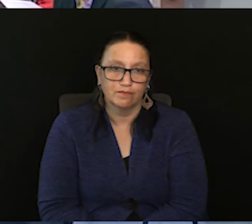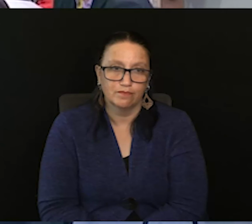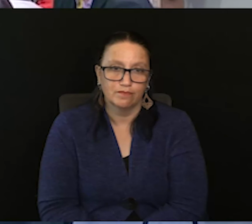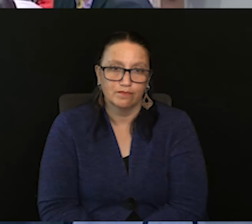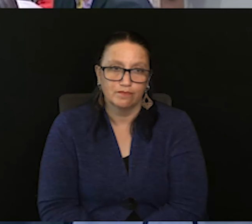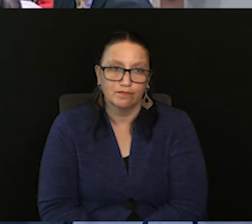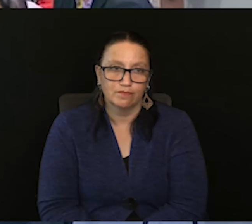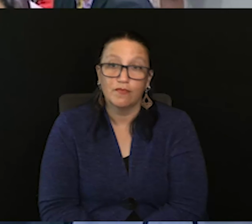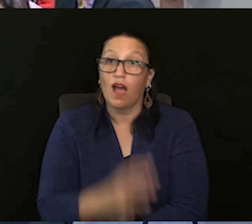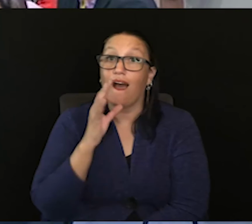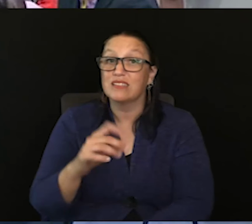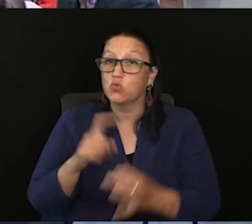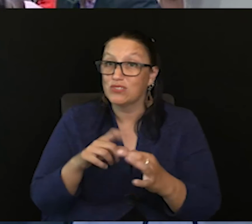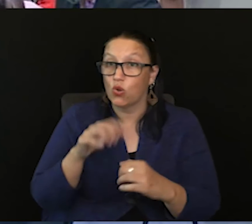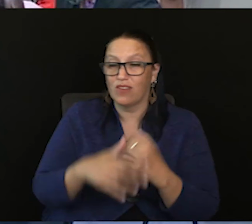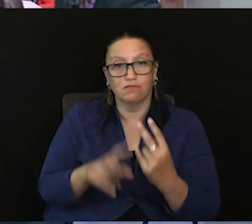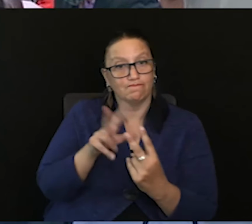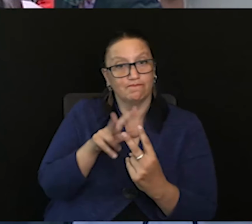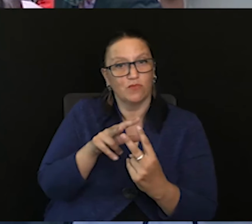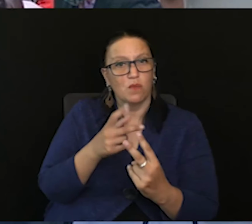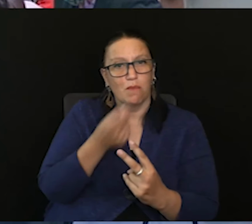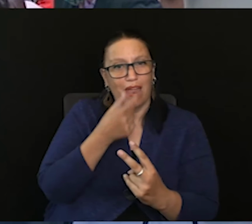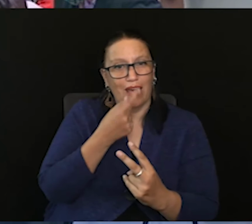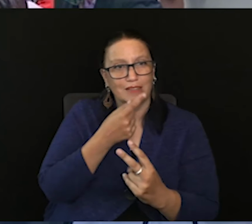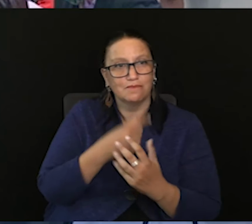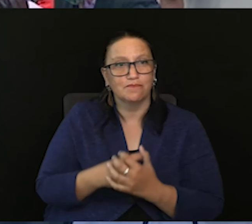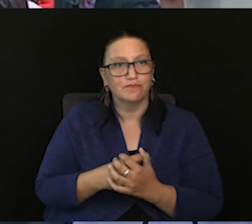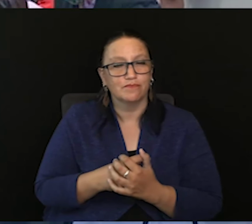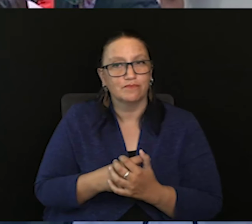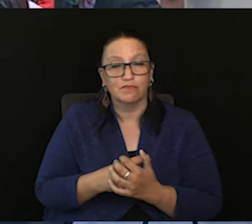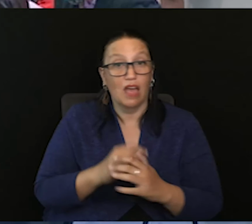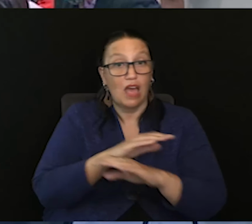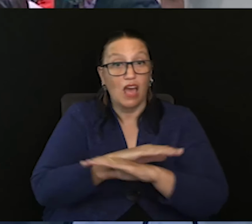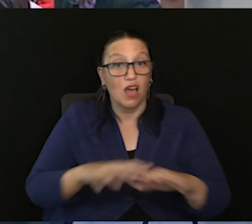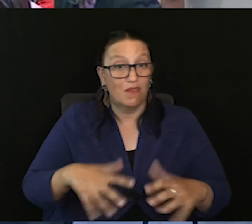You said it's not recommended for pregnant women, and... Neither is recommended.